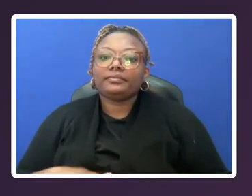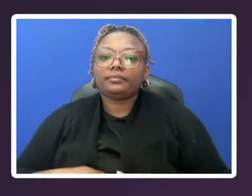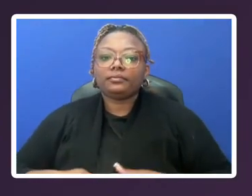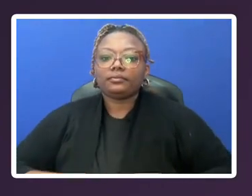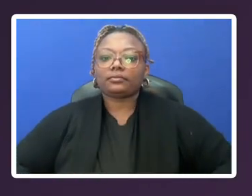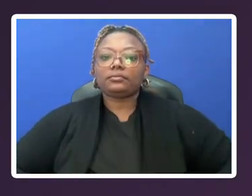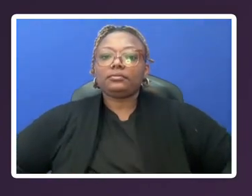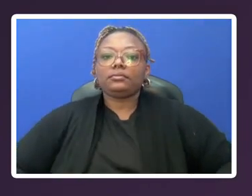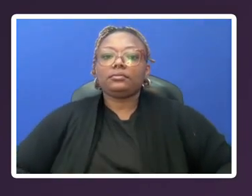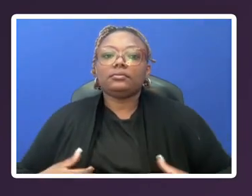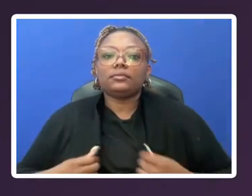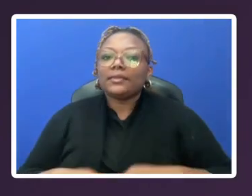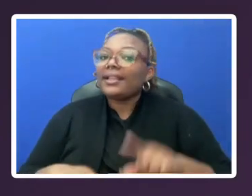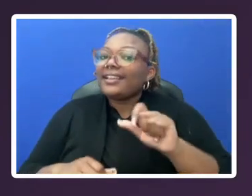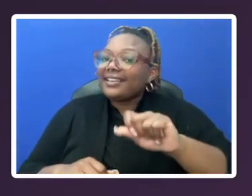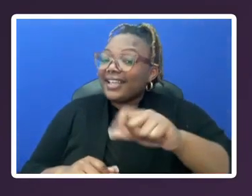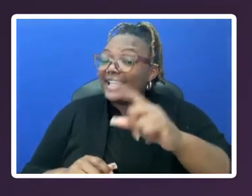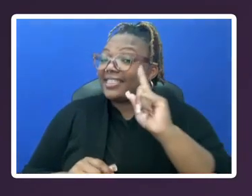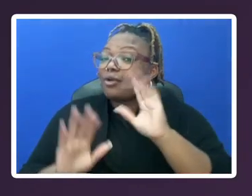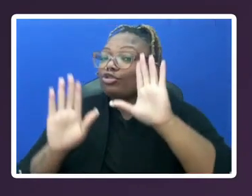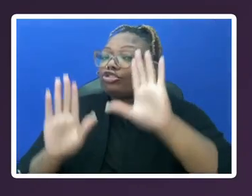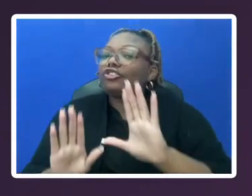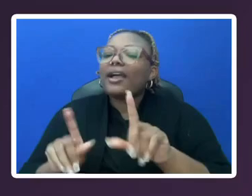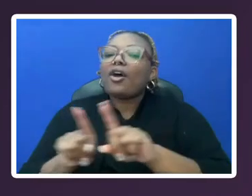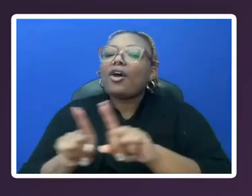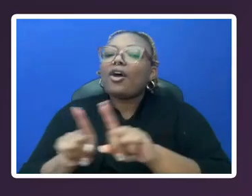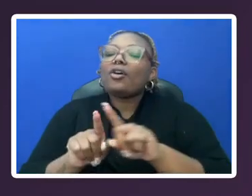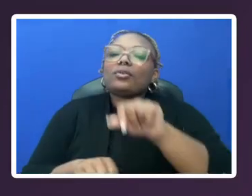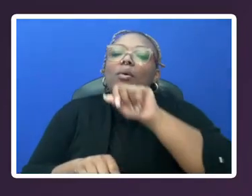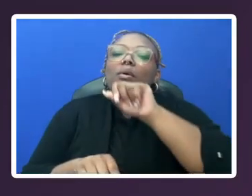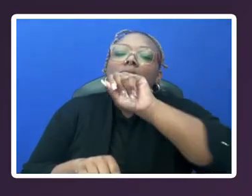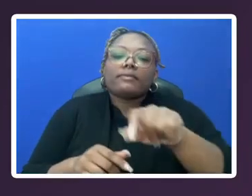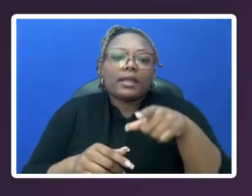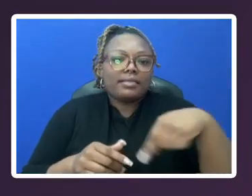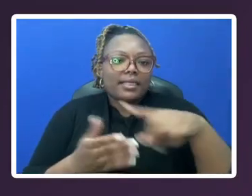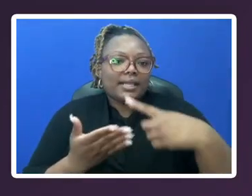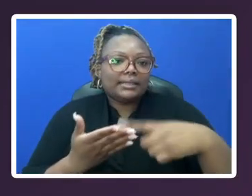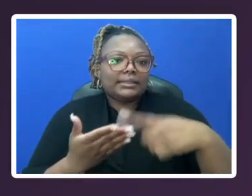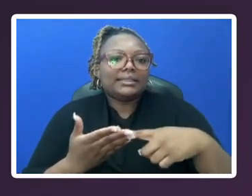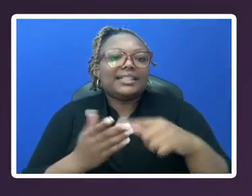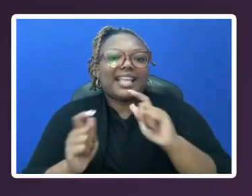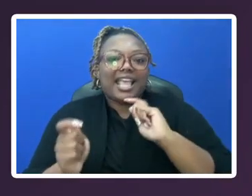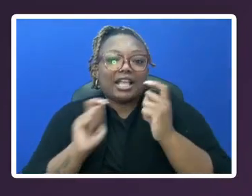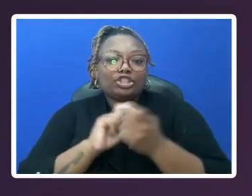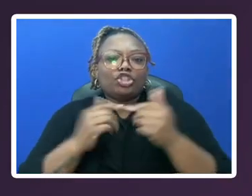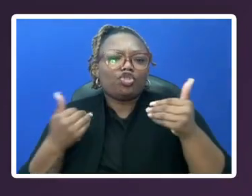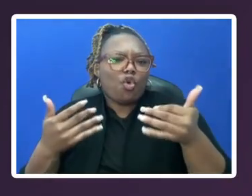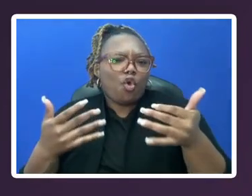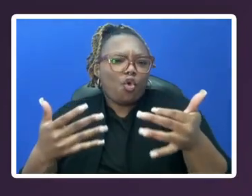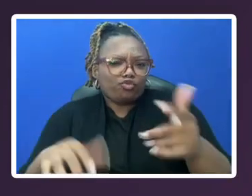And I like how they talk too, about how, you know, it has changed over time, to acknowledge that, you